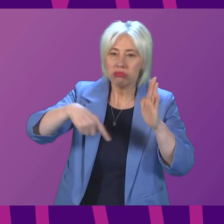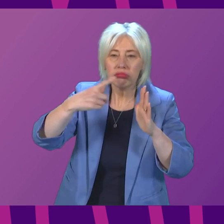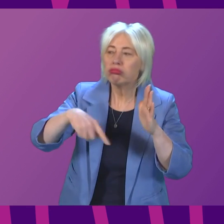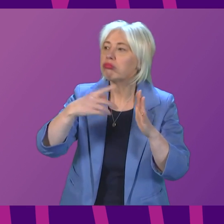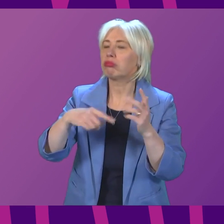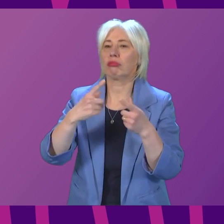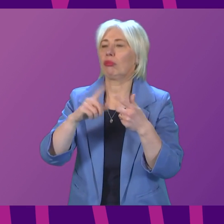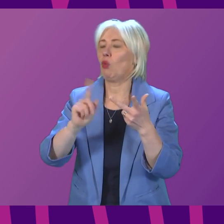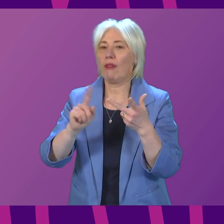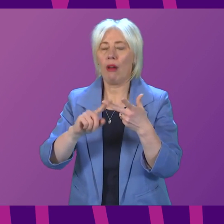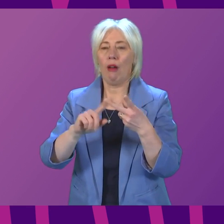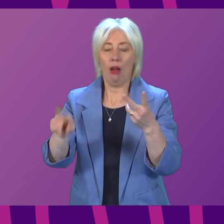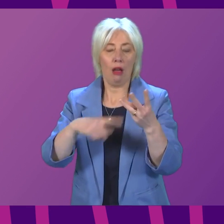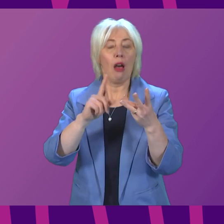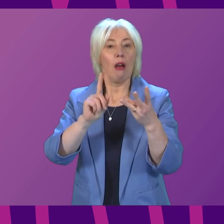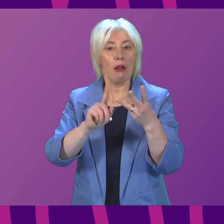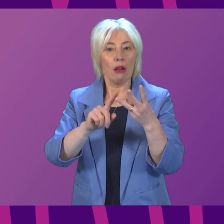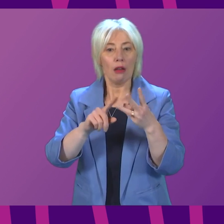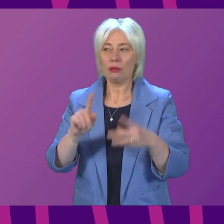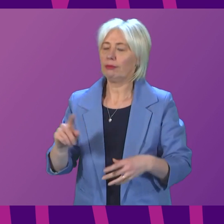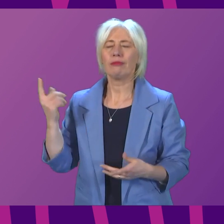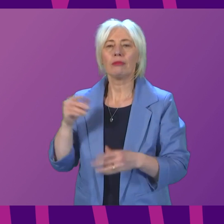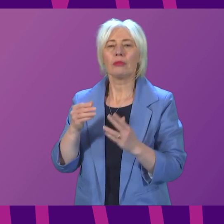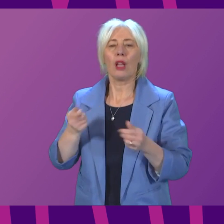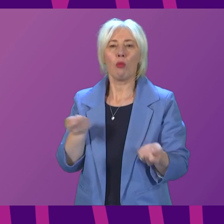is also partly— First Minister, I am sorry.